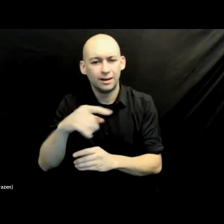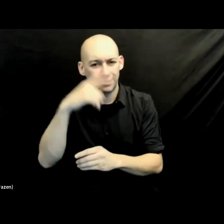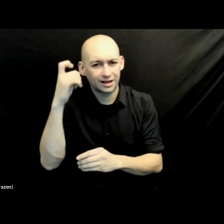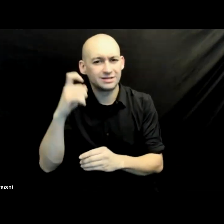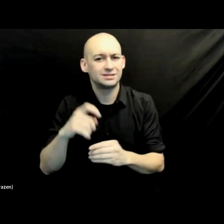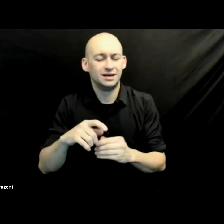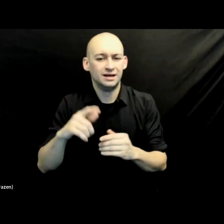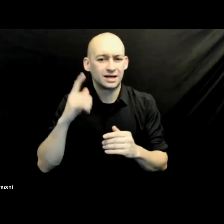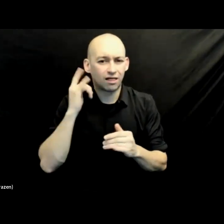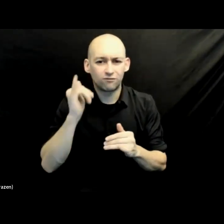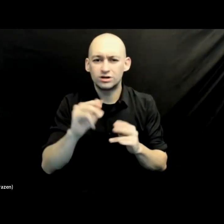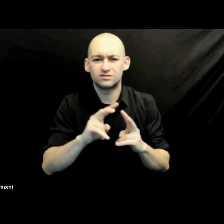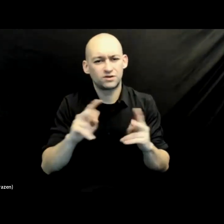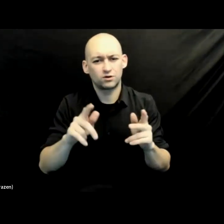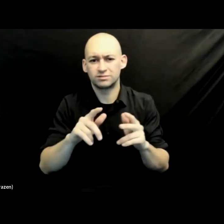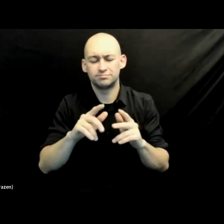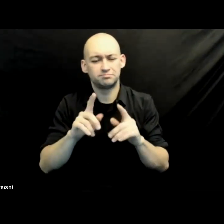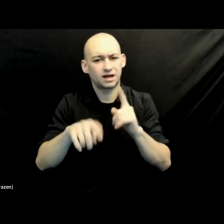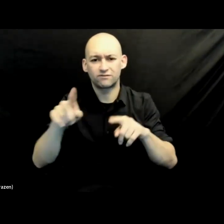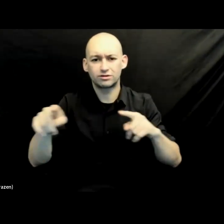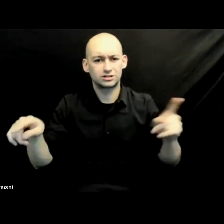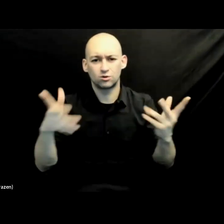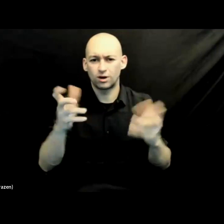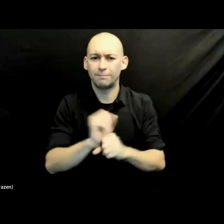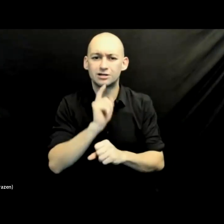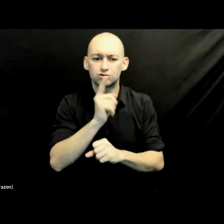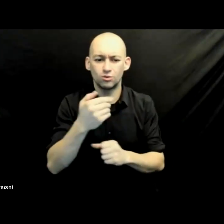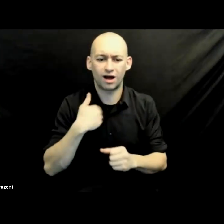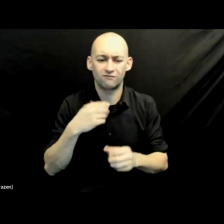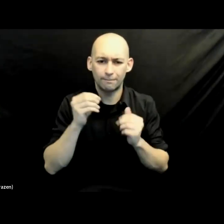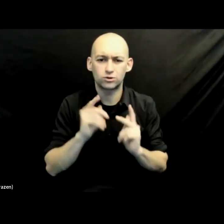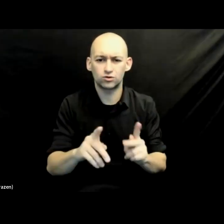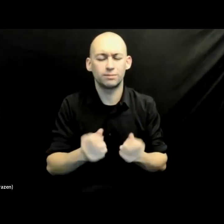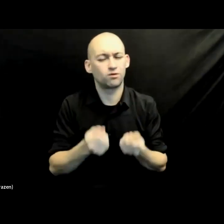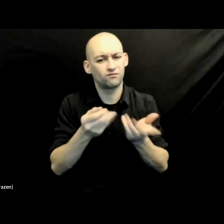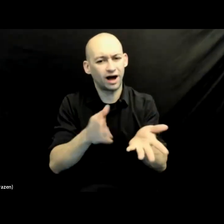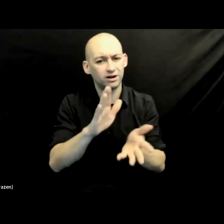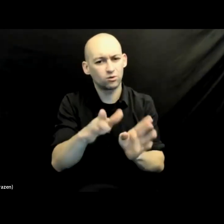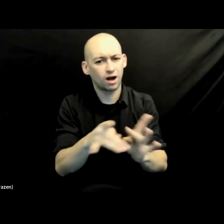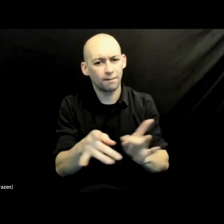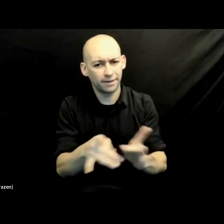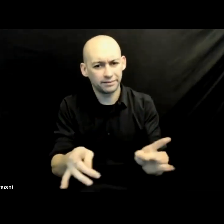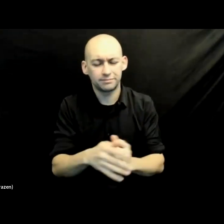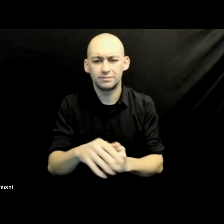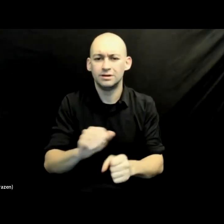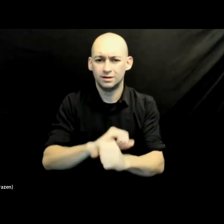we wanted to make sure you have that opportunity to provide your comment. The pandemic we went